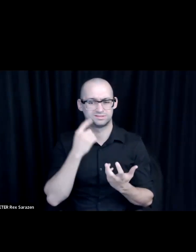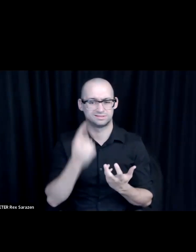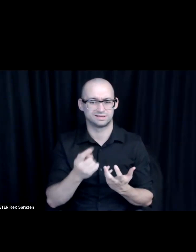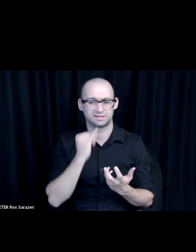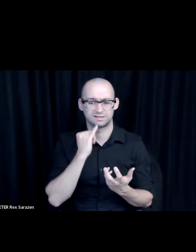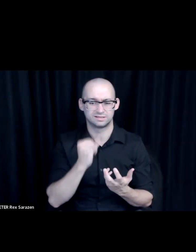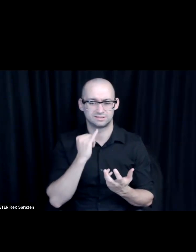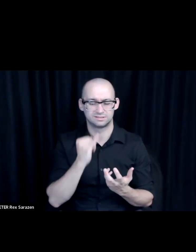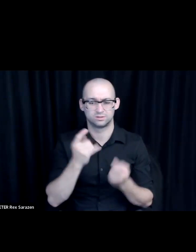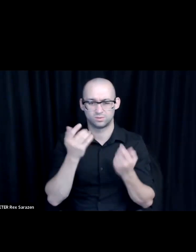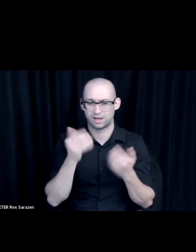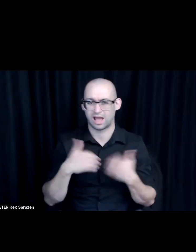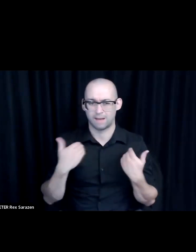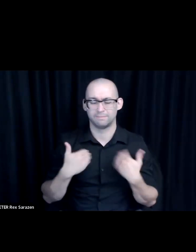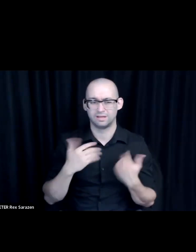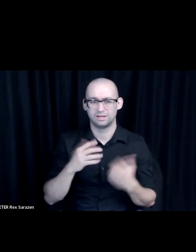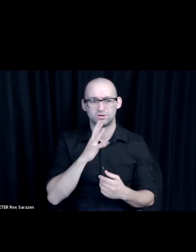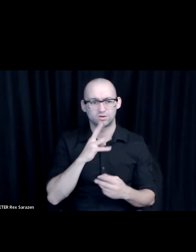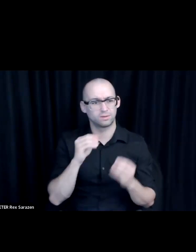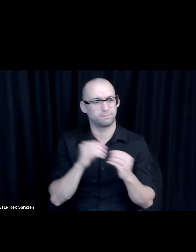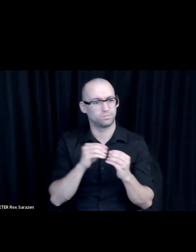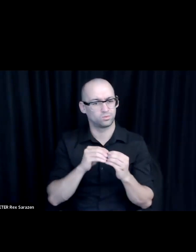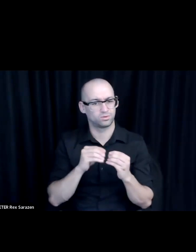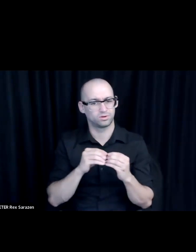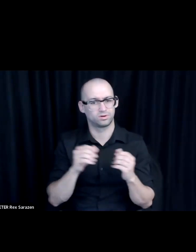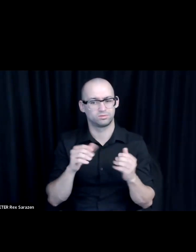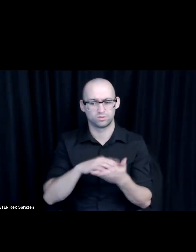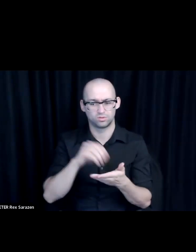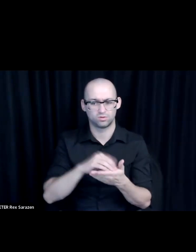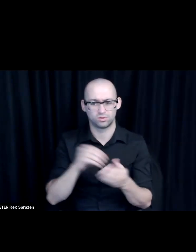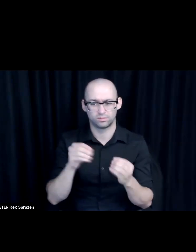we're happy to talk more and and learn more about those specific challenges,